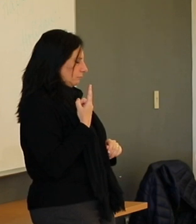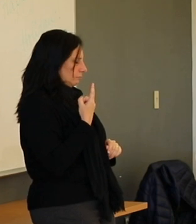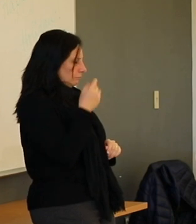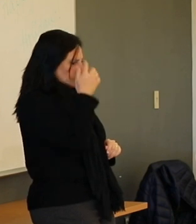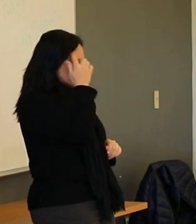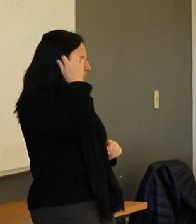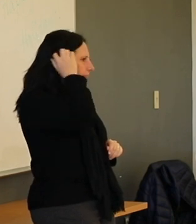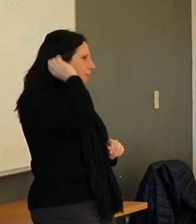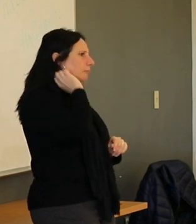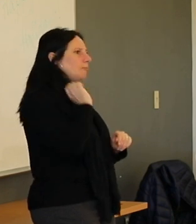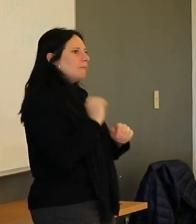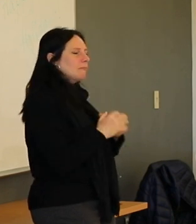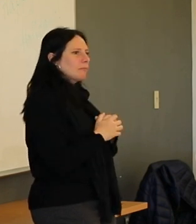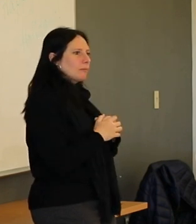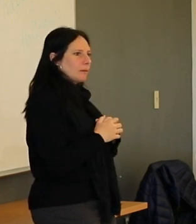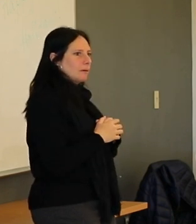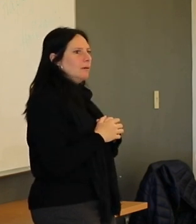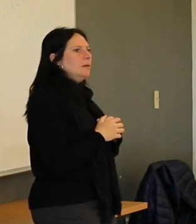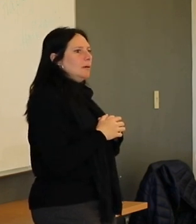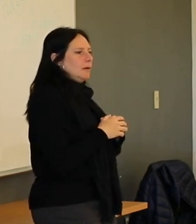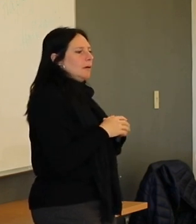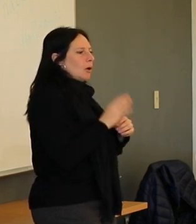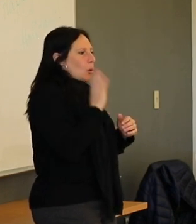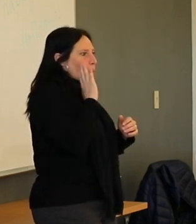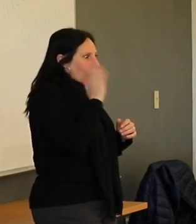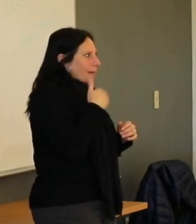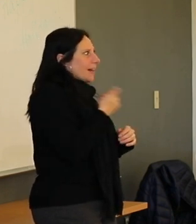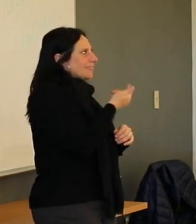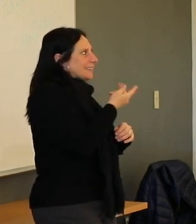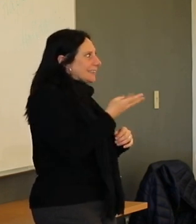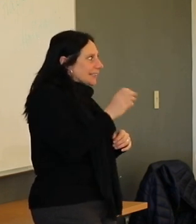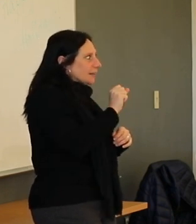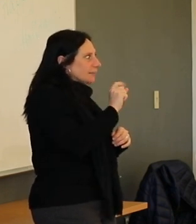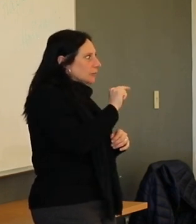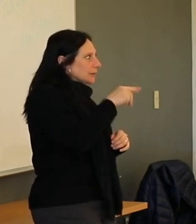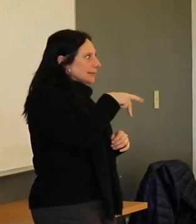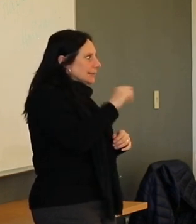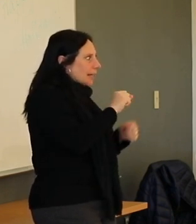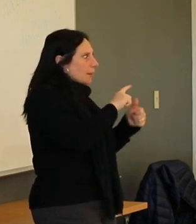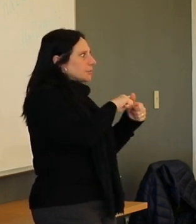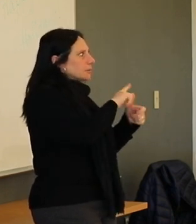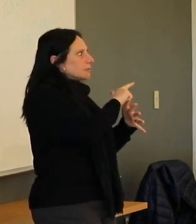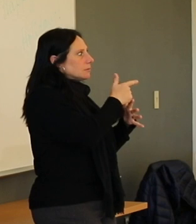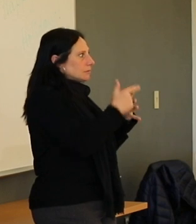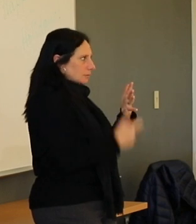But we're going to break this up into steps. So the first thing we're going to do is add our mission.